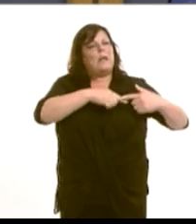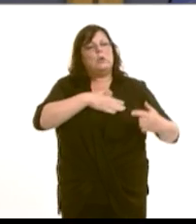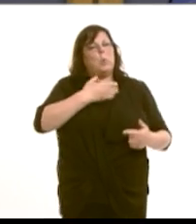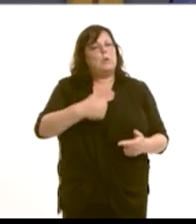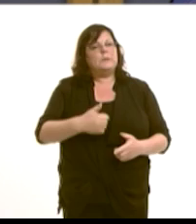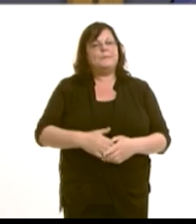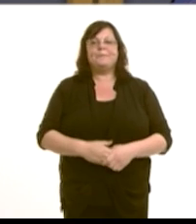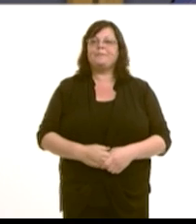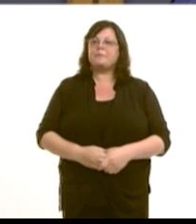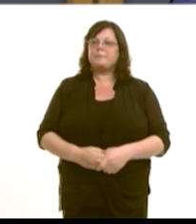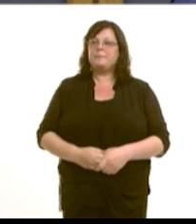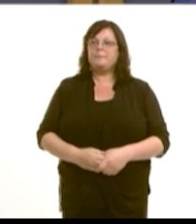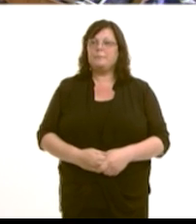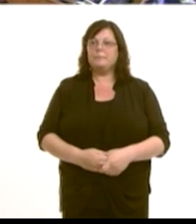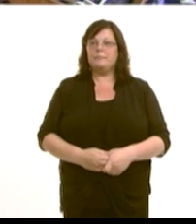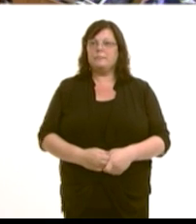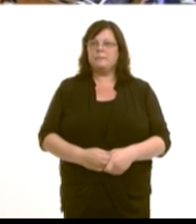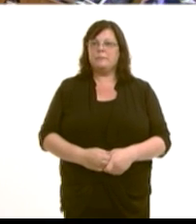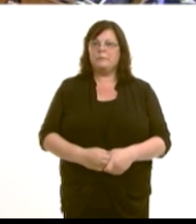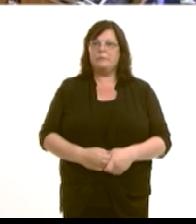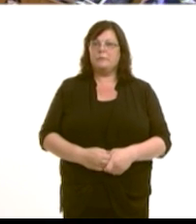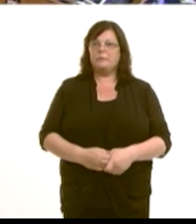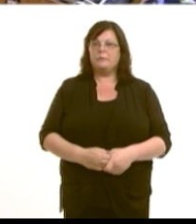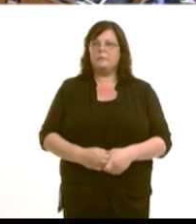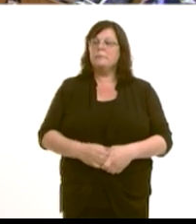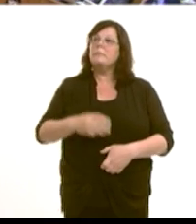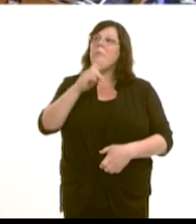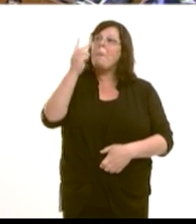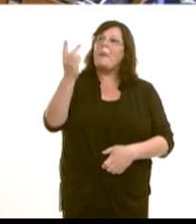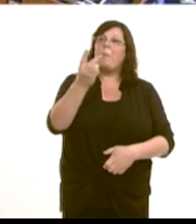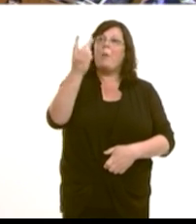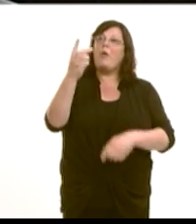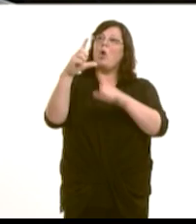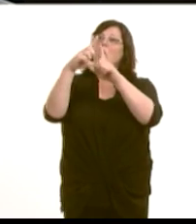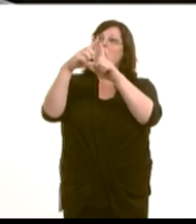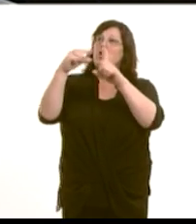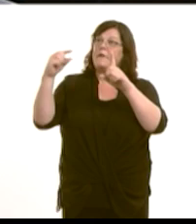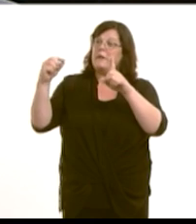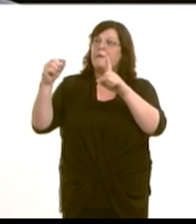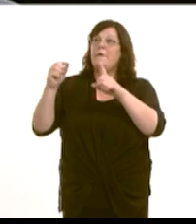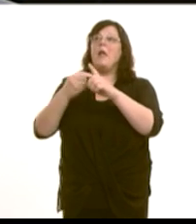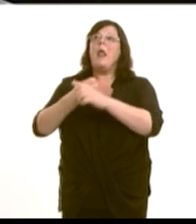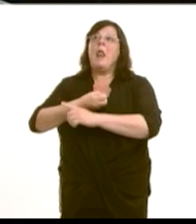Mohammad Asghar: Both Conservative and Labour Governments have recognised the need to legislate